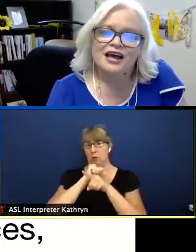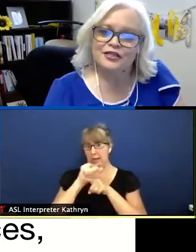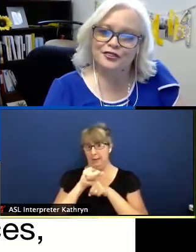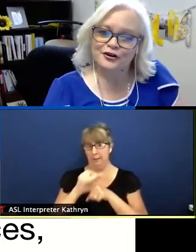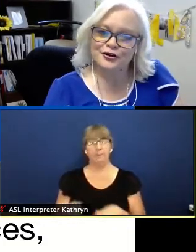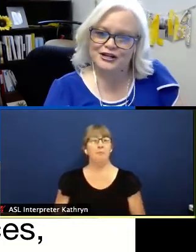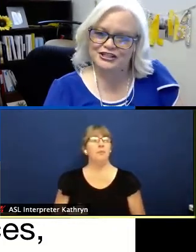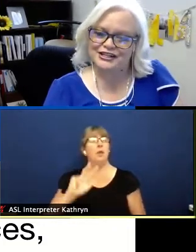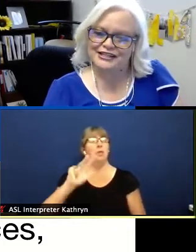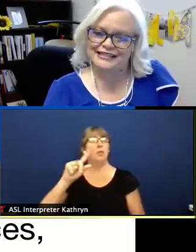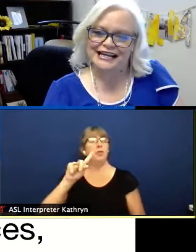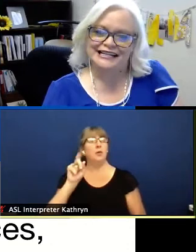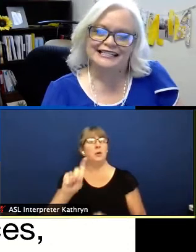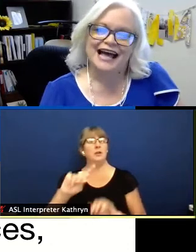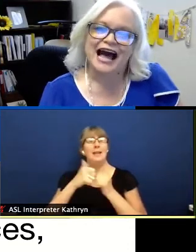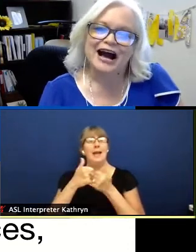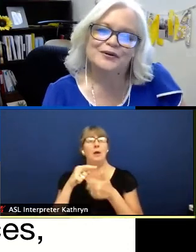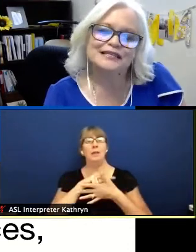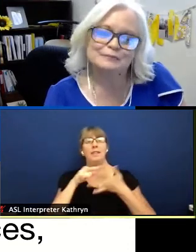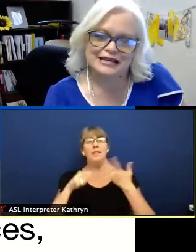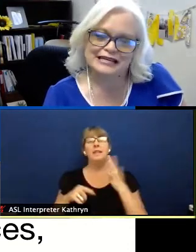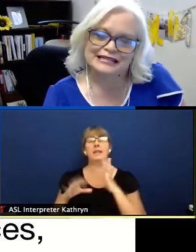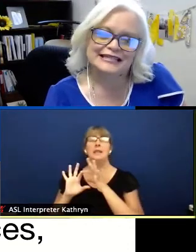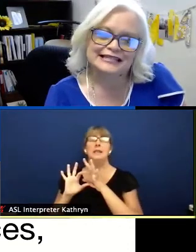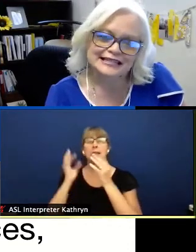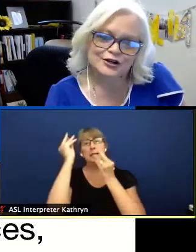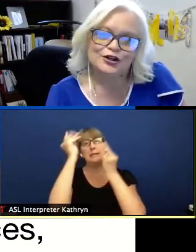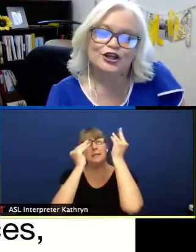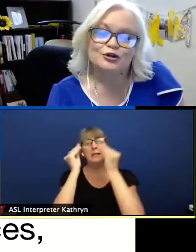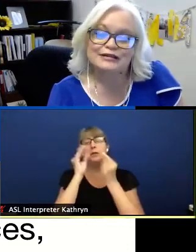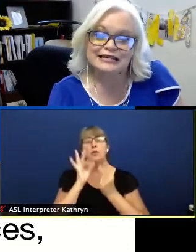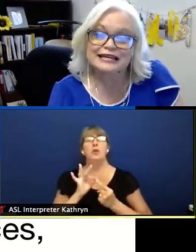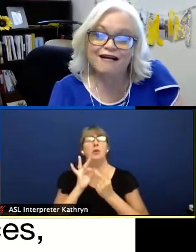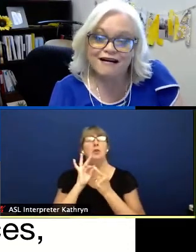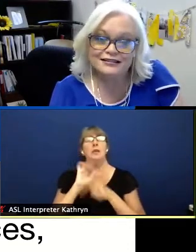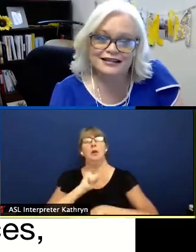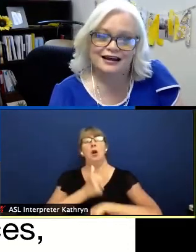The third question on the slide is, how does BESE considered the unique context